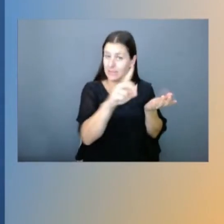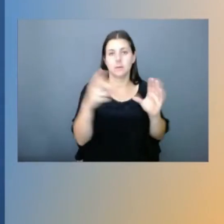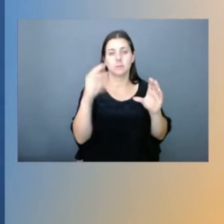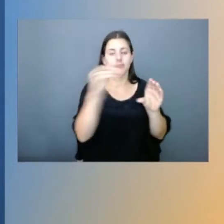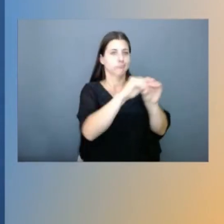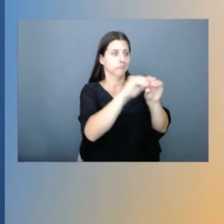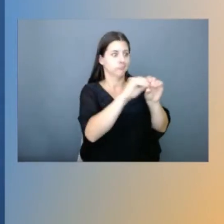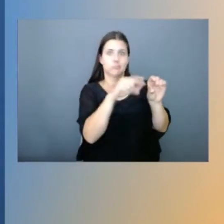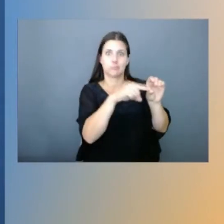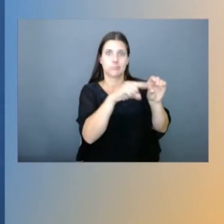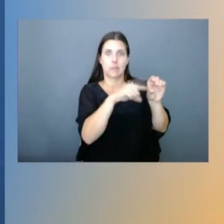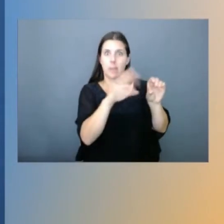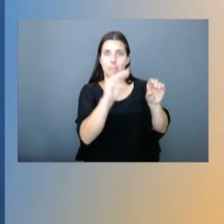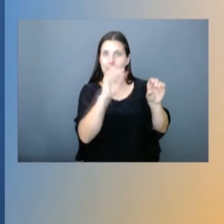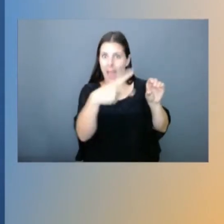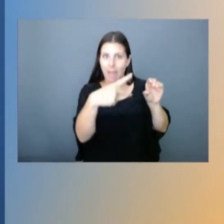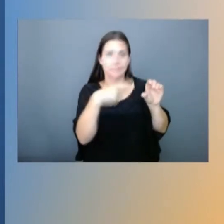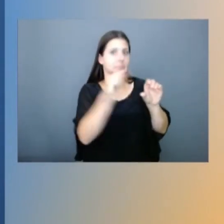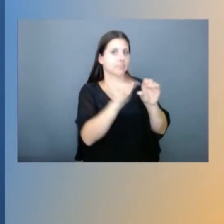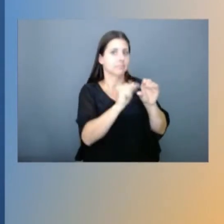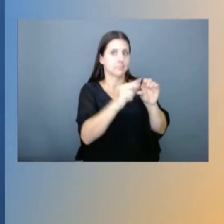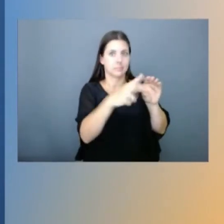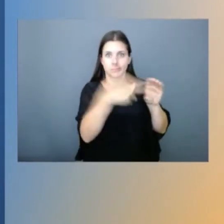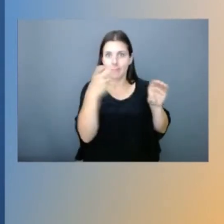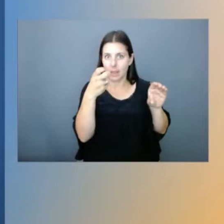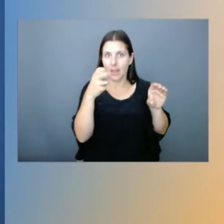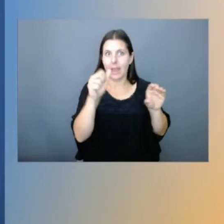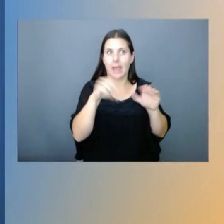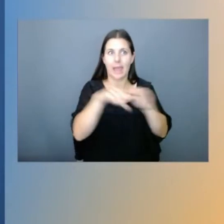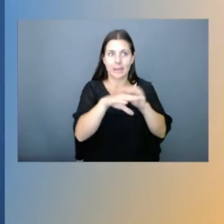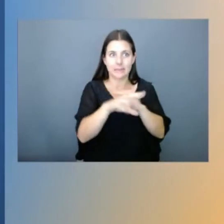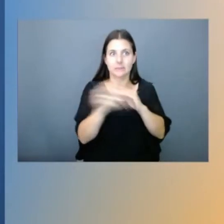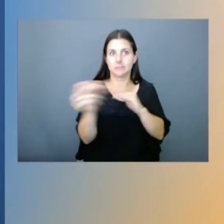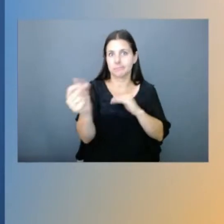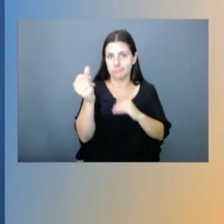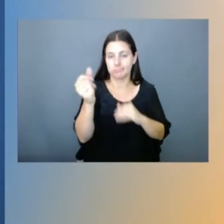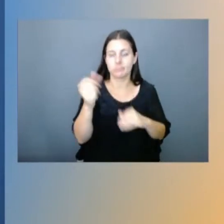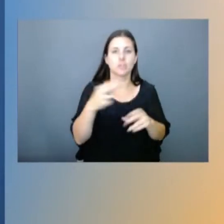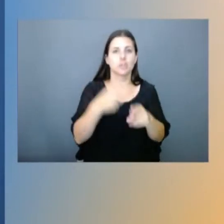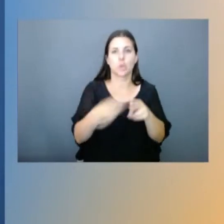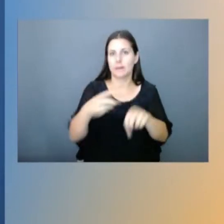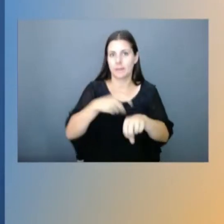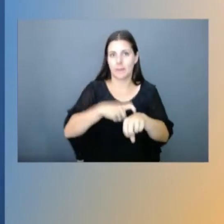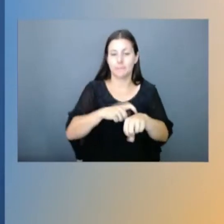at a significantly shorter amount of time. The other aspect that you wanna think about is